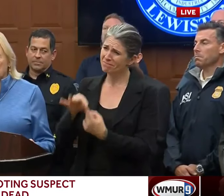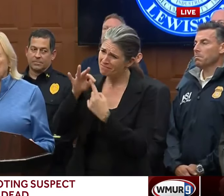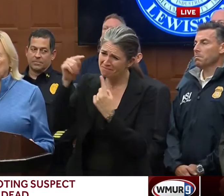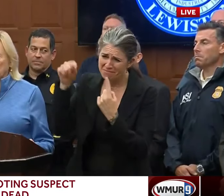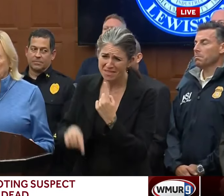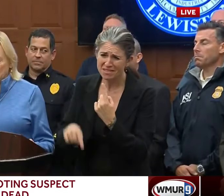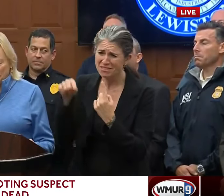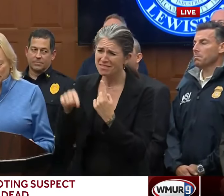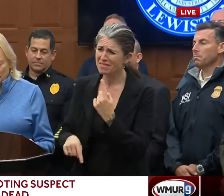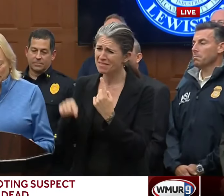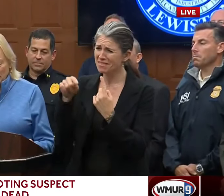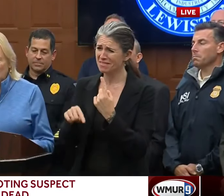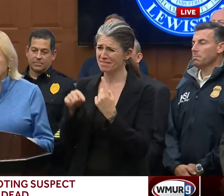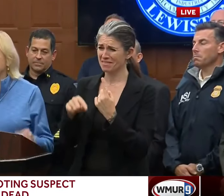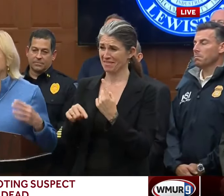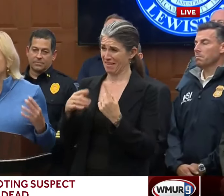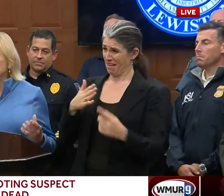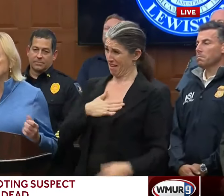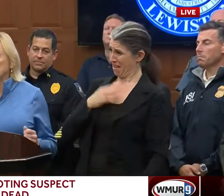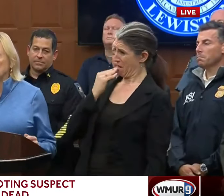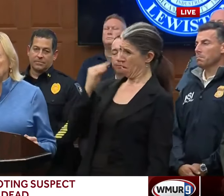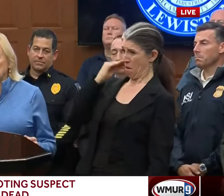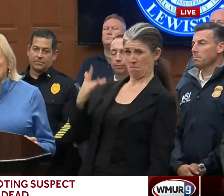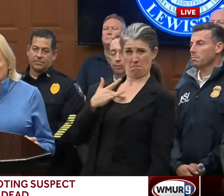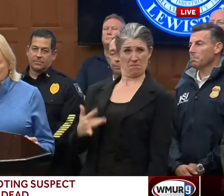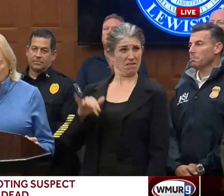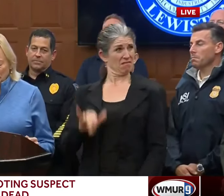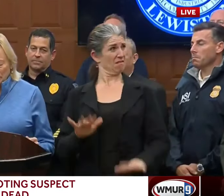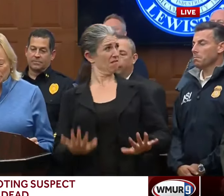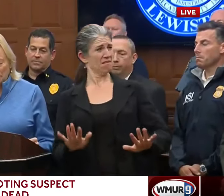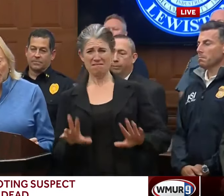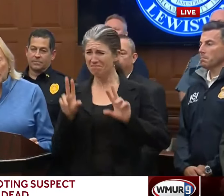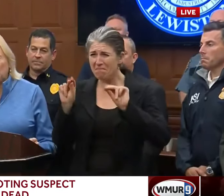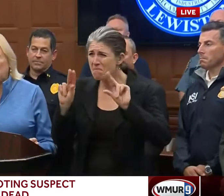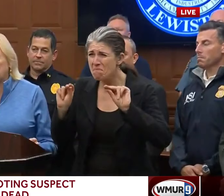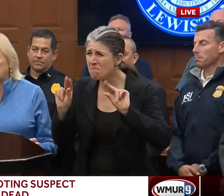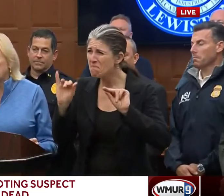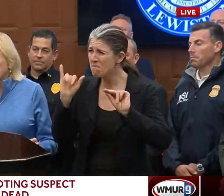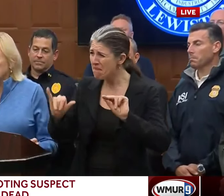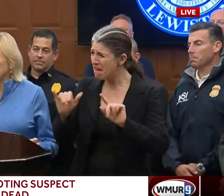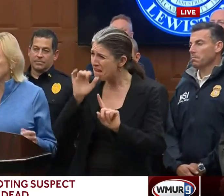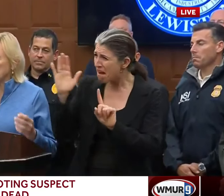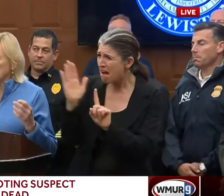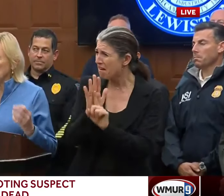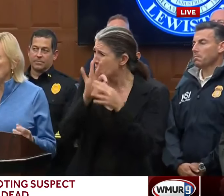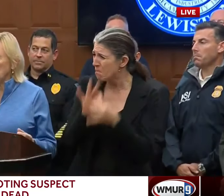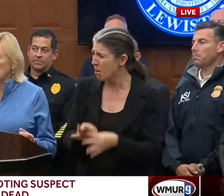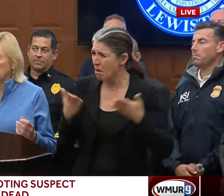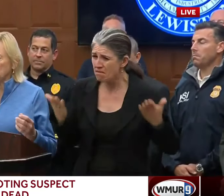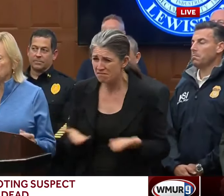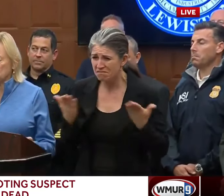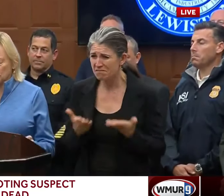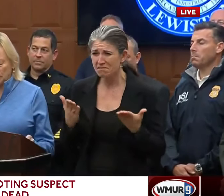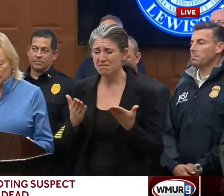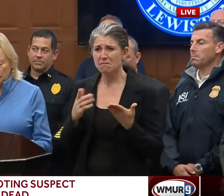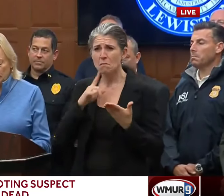LEWISTON IS A SPECIAL PLACE, AND THIS ISN’T US. LEWISTON IS A GREAT PLACE.